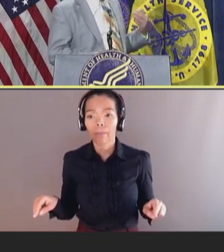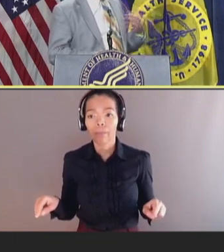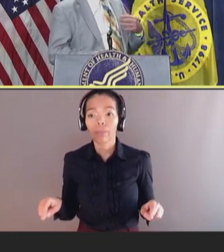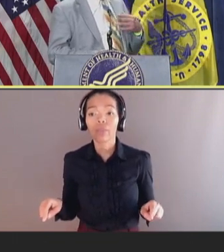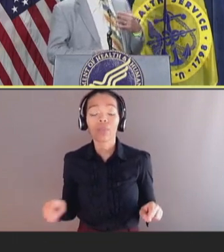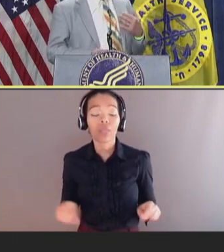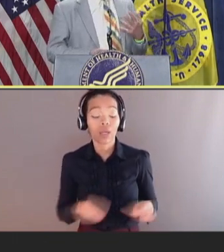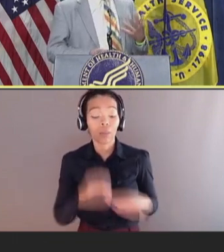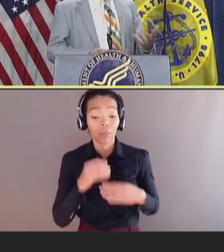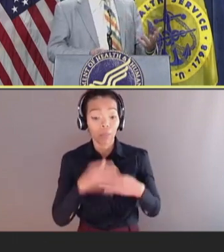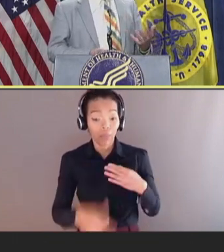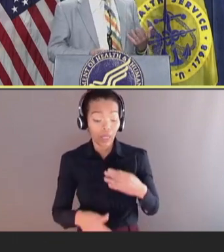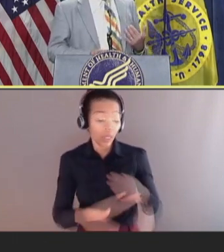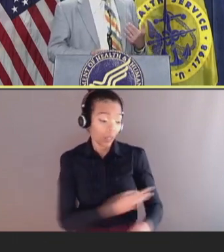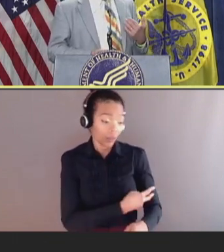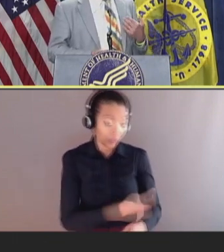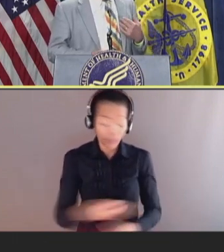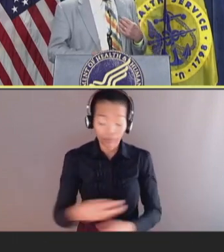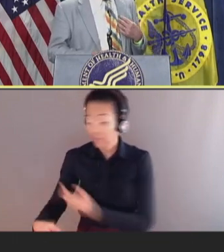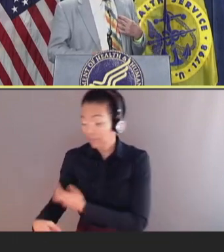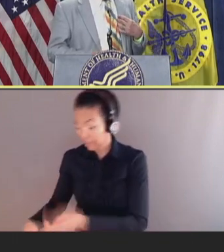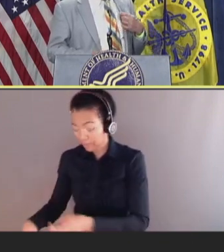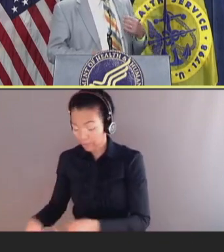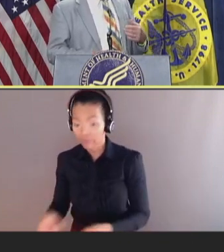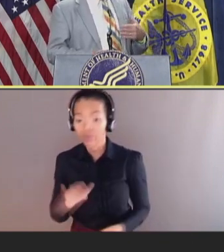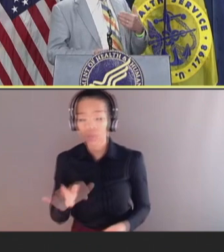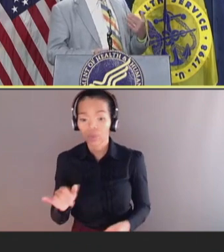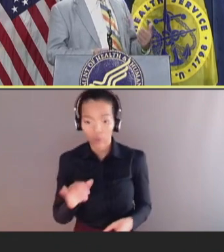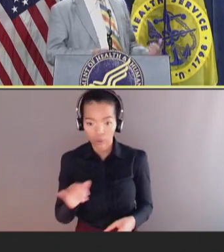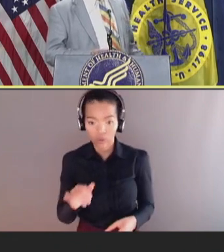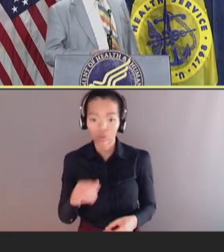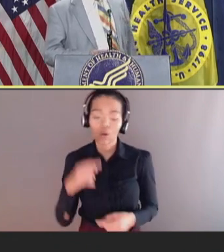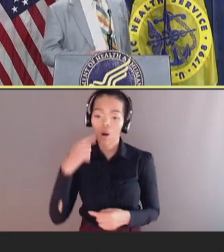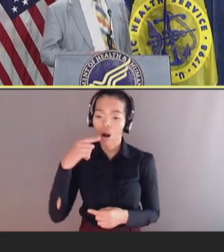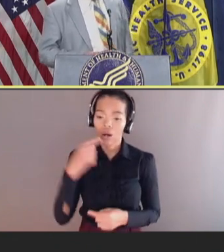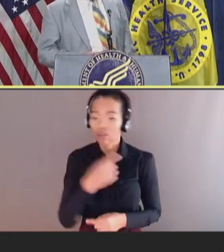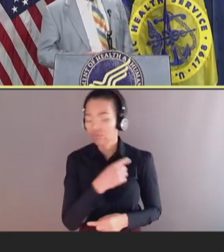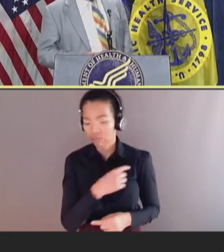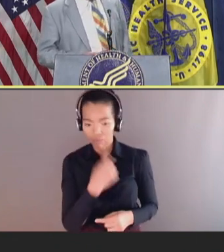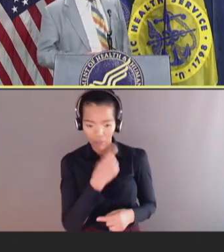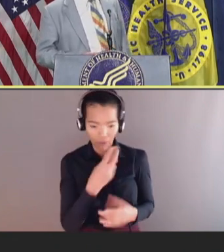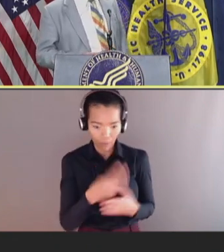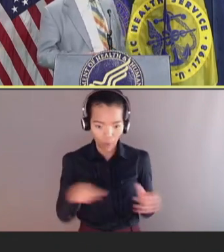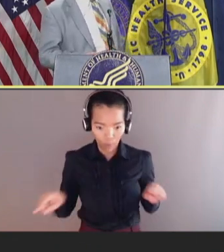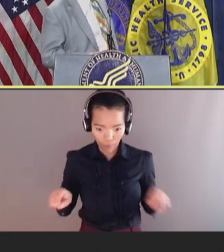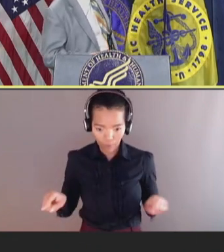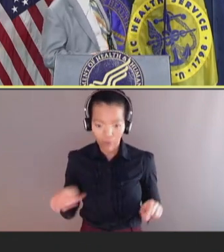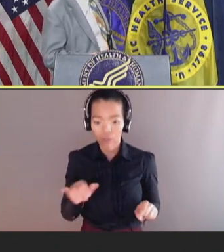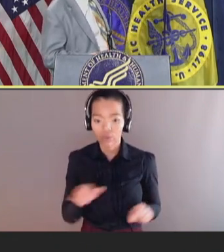and also did bronchoalveolar lavages. And looked at the BAL cells for what they would